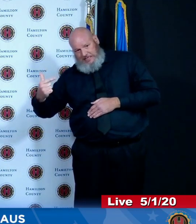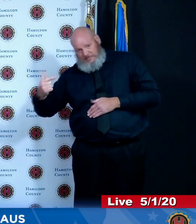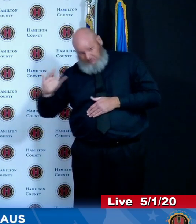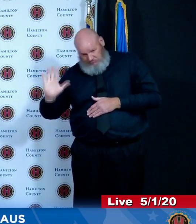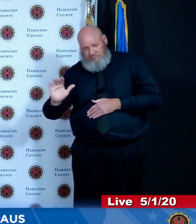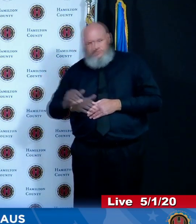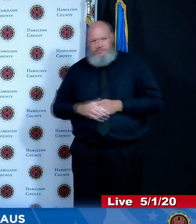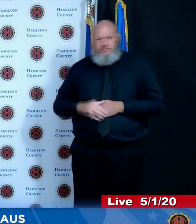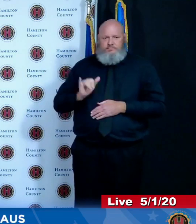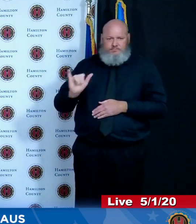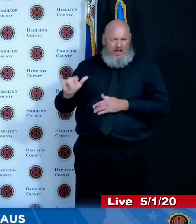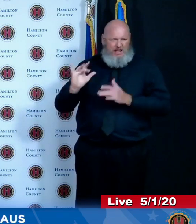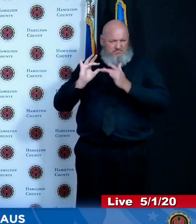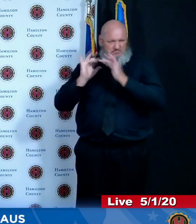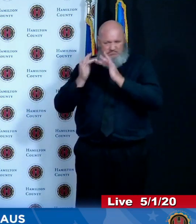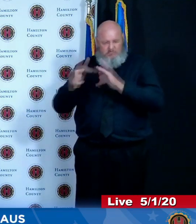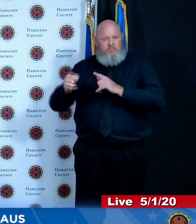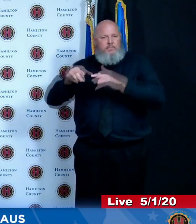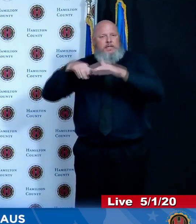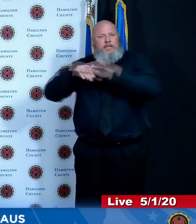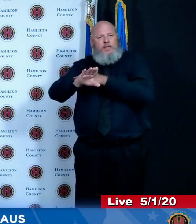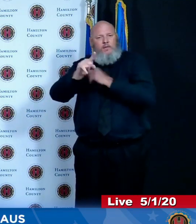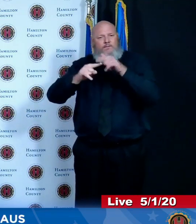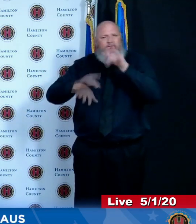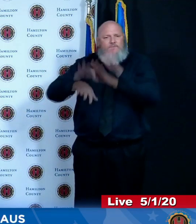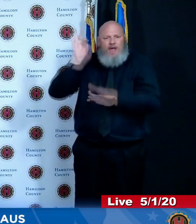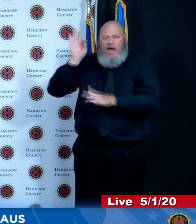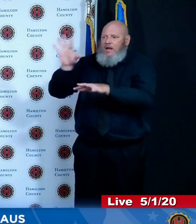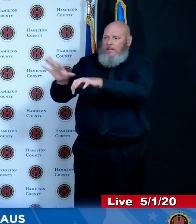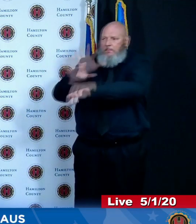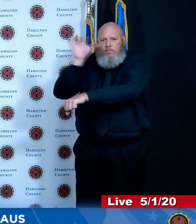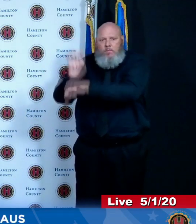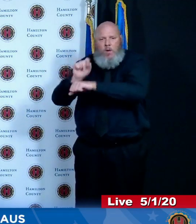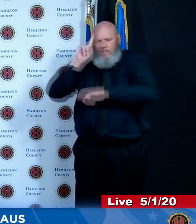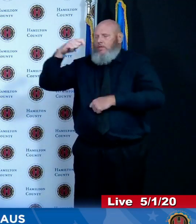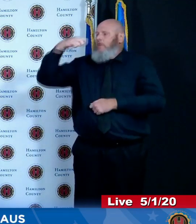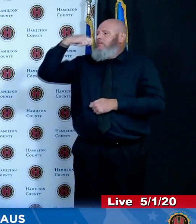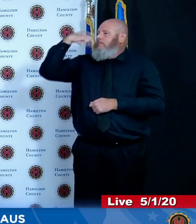eligible for a test will complete pre-appointment paperwork when a patient